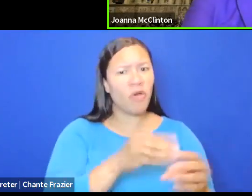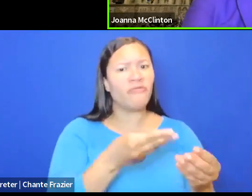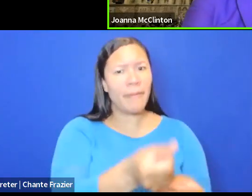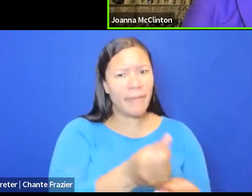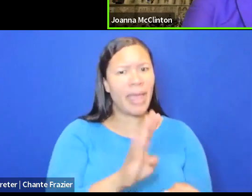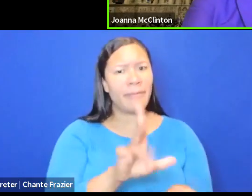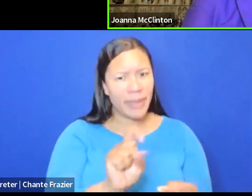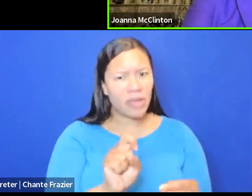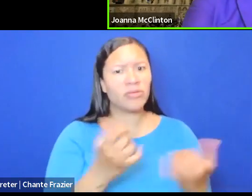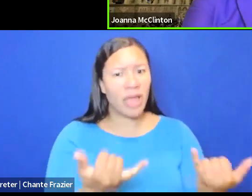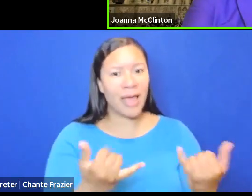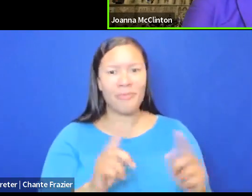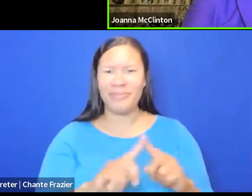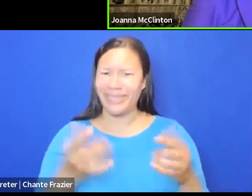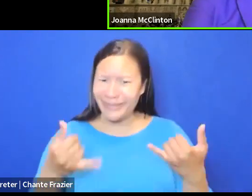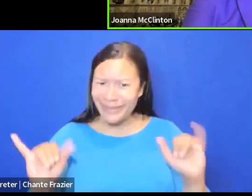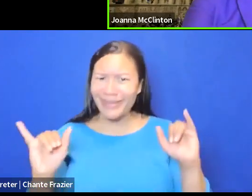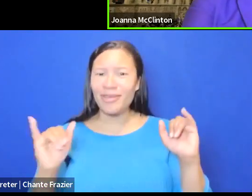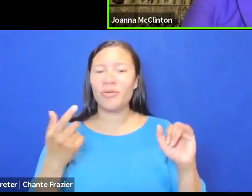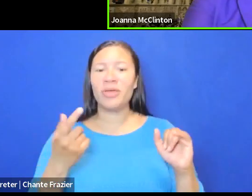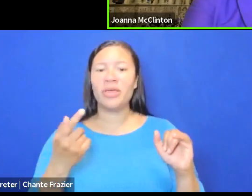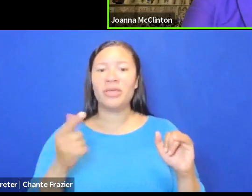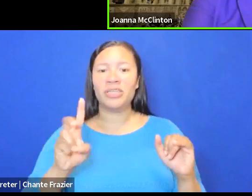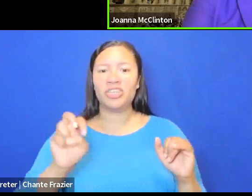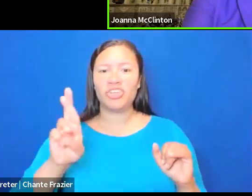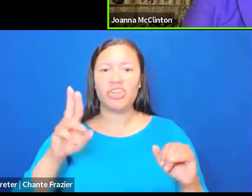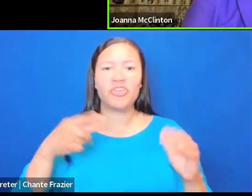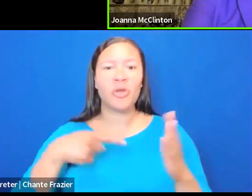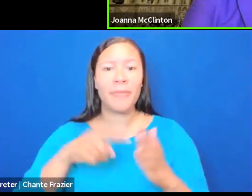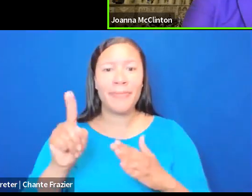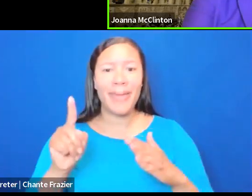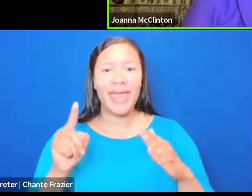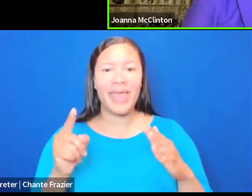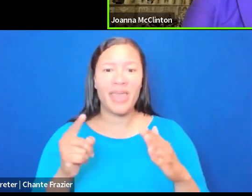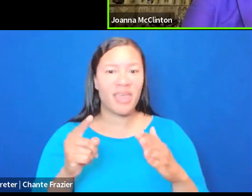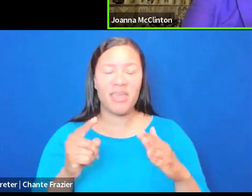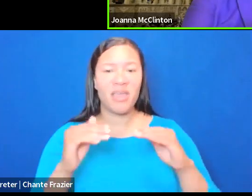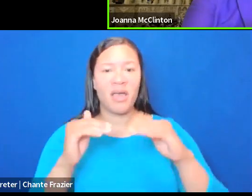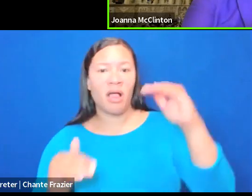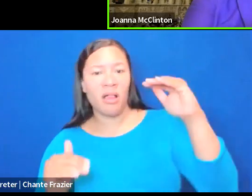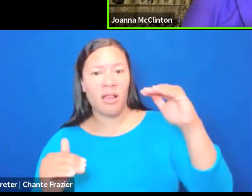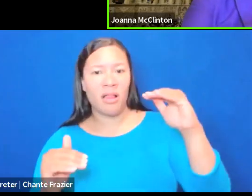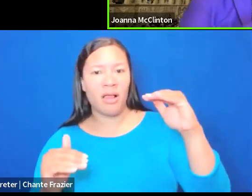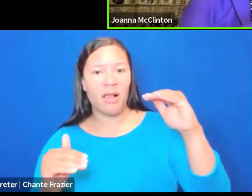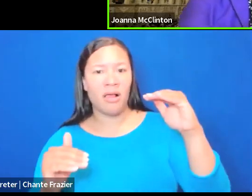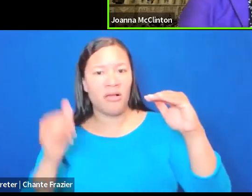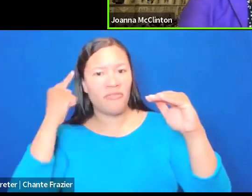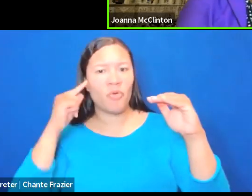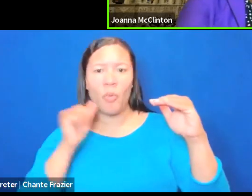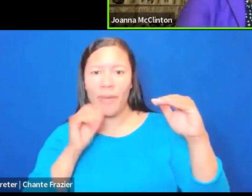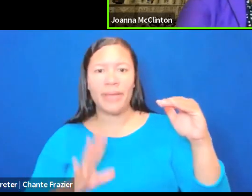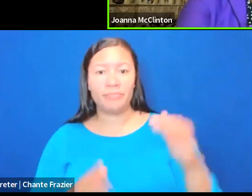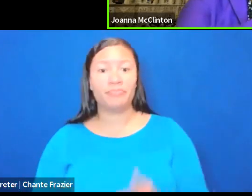is very different of what our household looks like. Whose